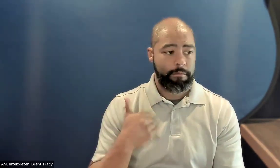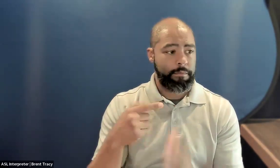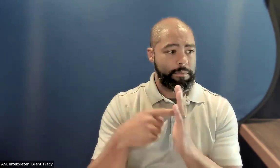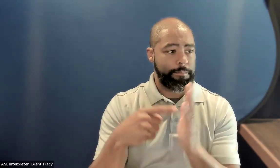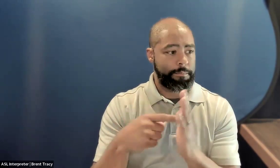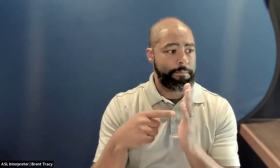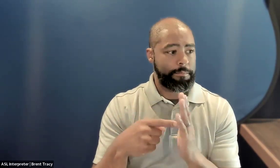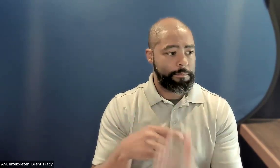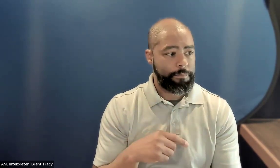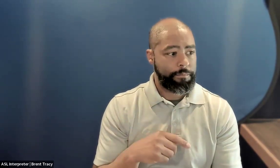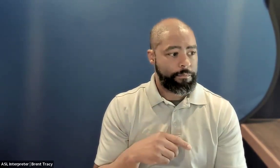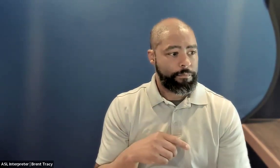inputs look like.